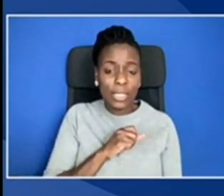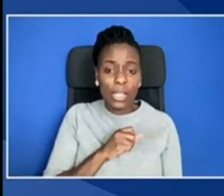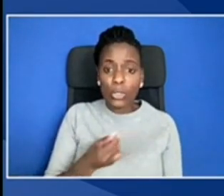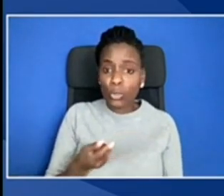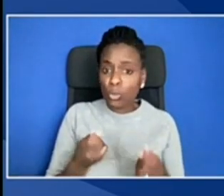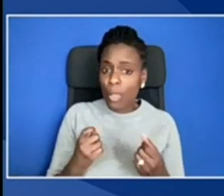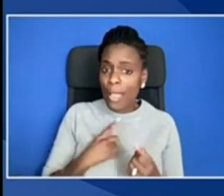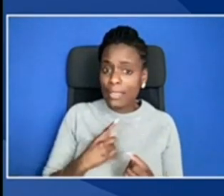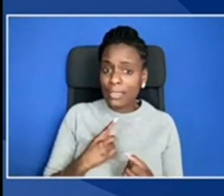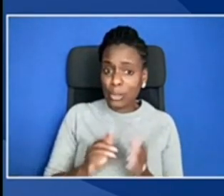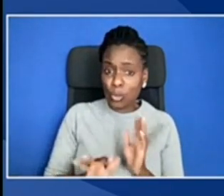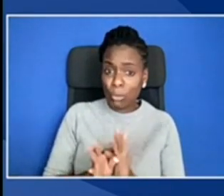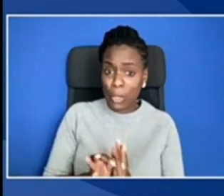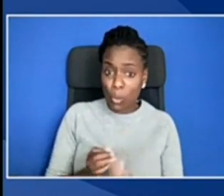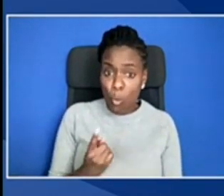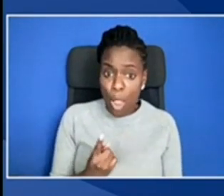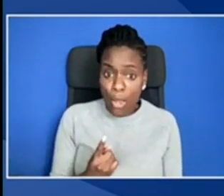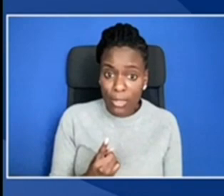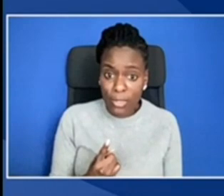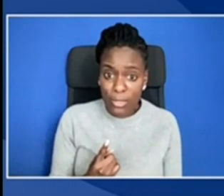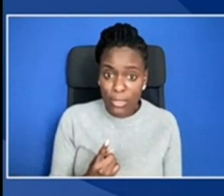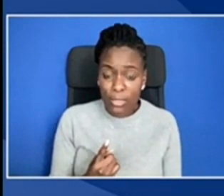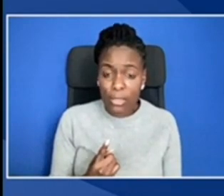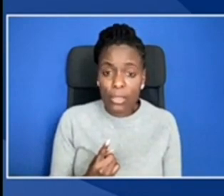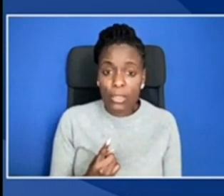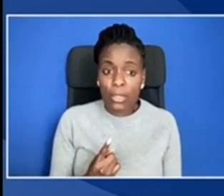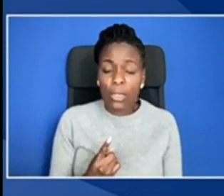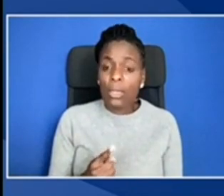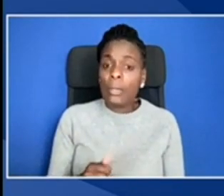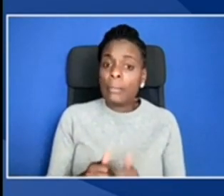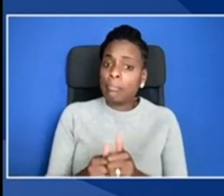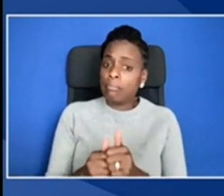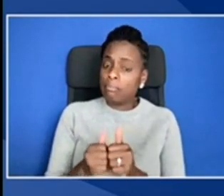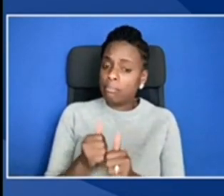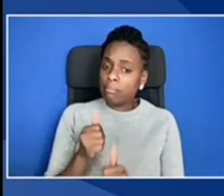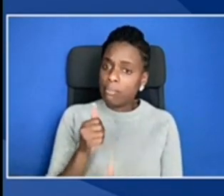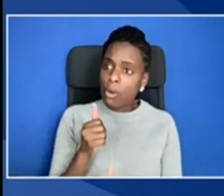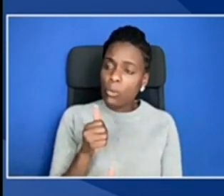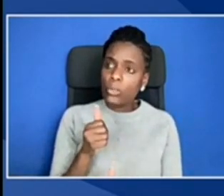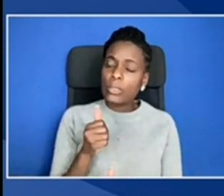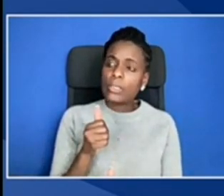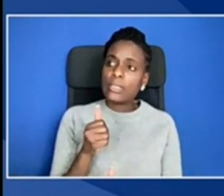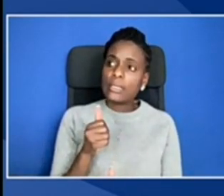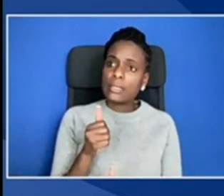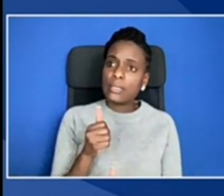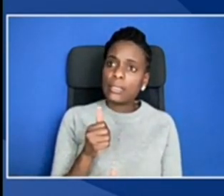one that is most- has the most press seems